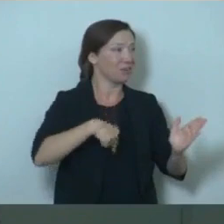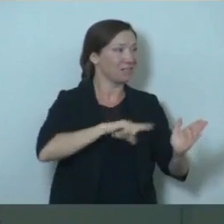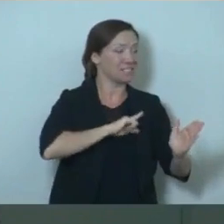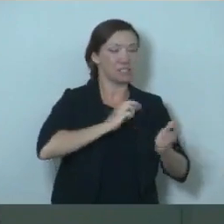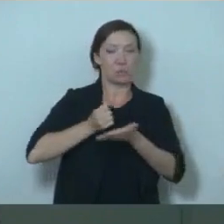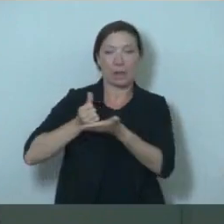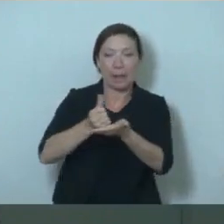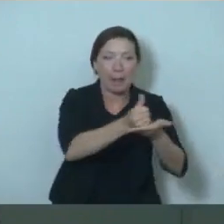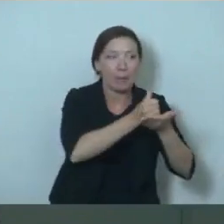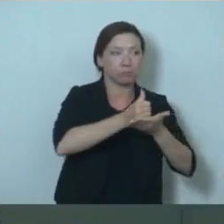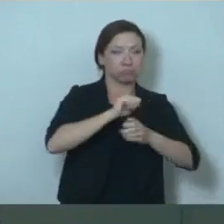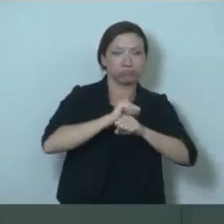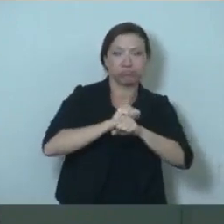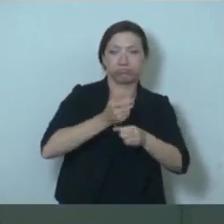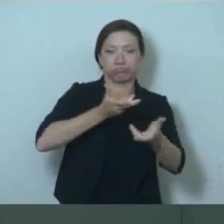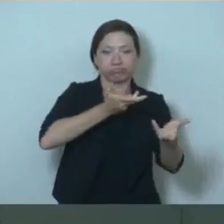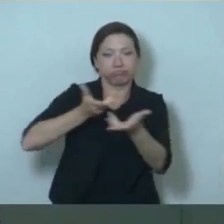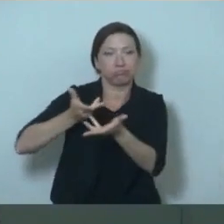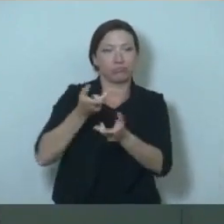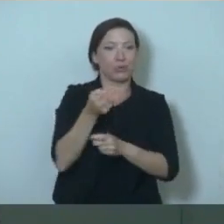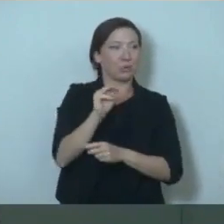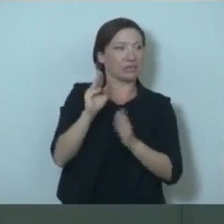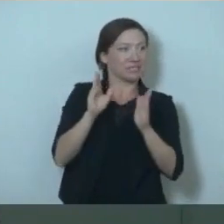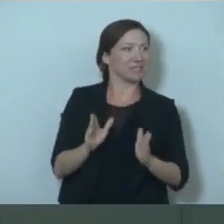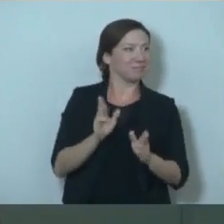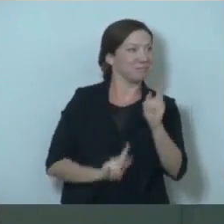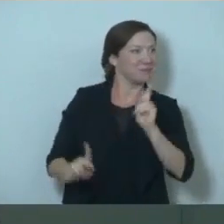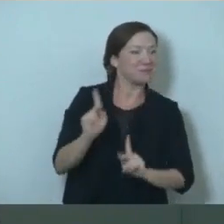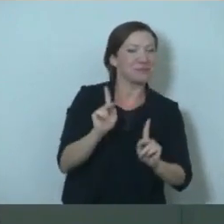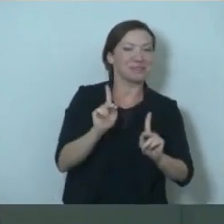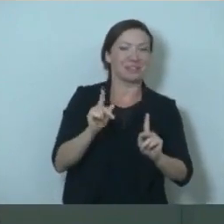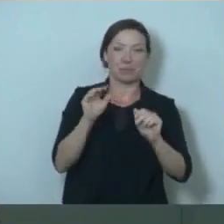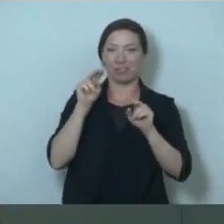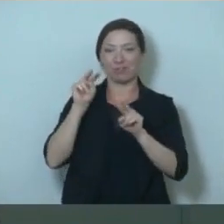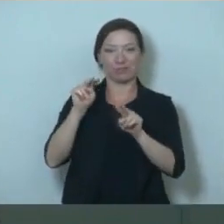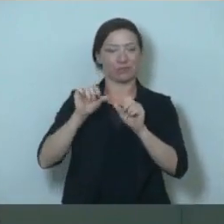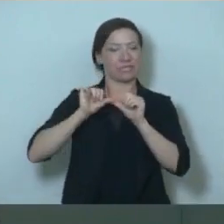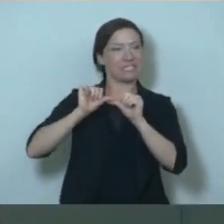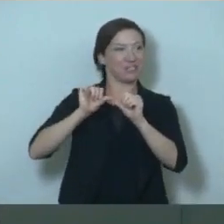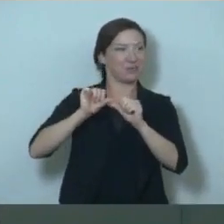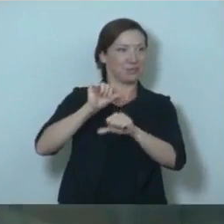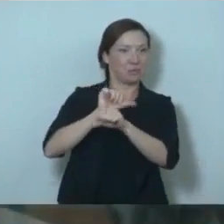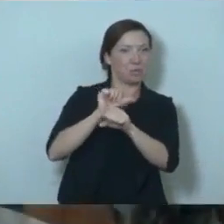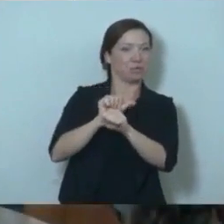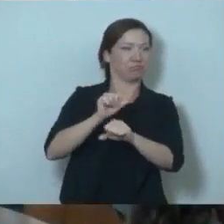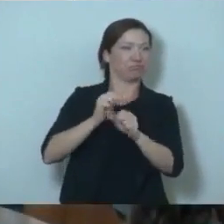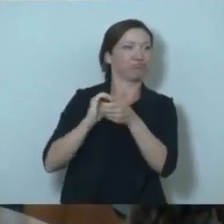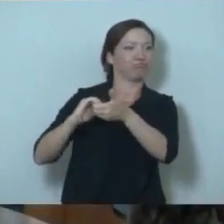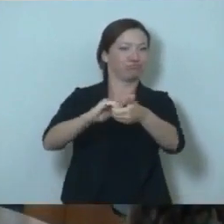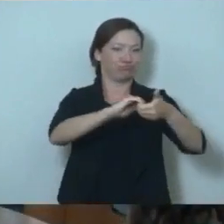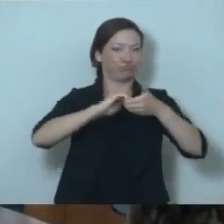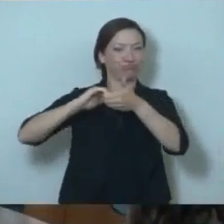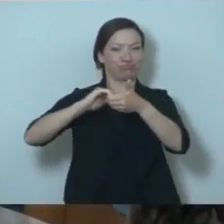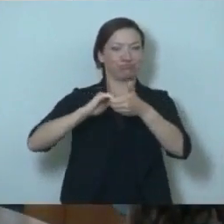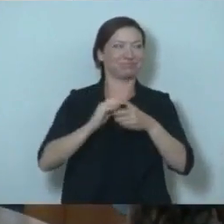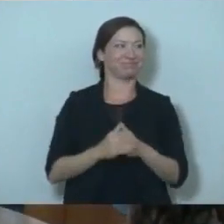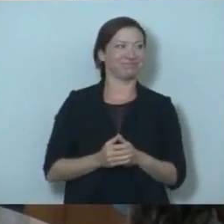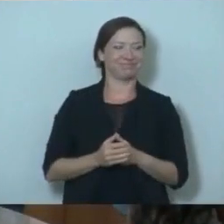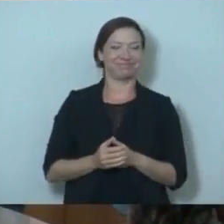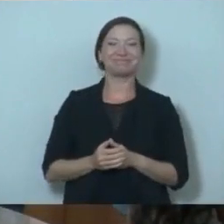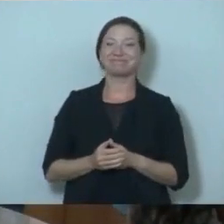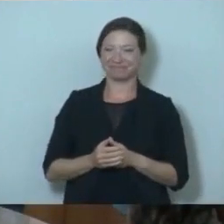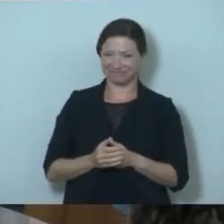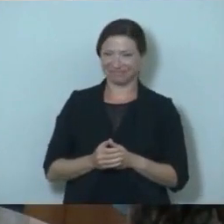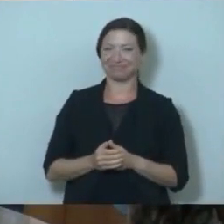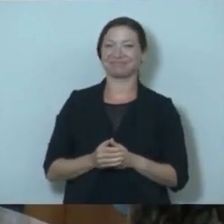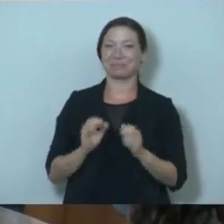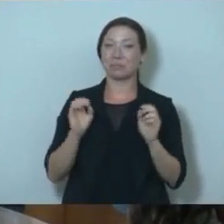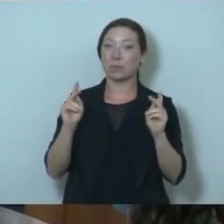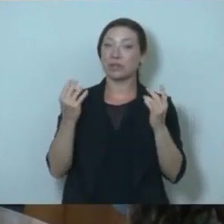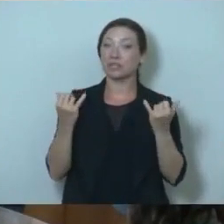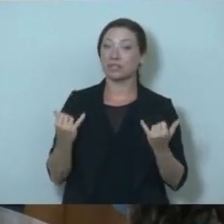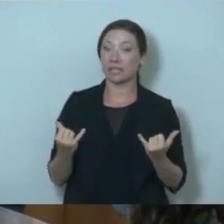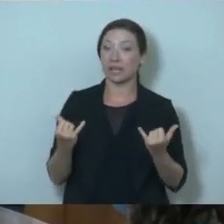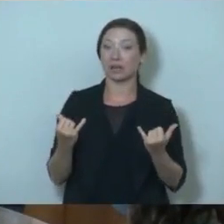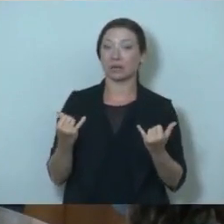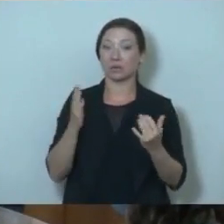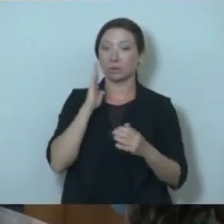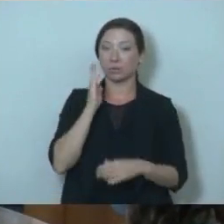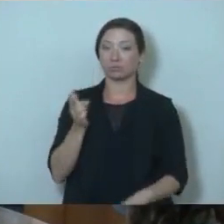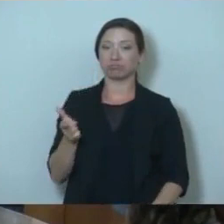AGAIN THANK FOU THE TUNE YOU HAVE GIVEN TO HELP OUR FELLOW GNAW MEXICANS AND WE LOOK FORWARD TO CONTINUING TO HELP AS WE ALL GET THIS THROUGH THIS TOGETHER.